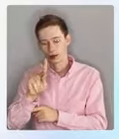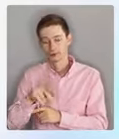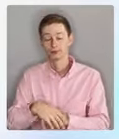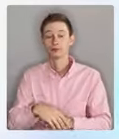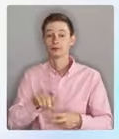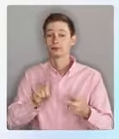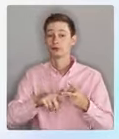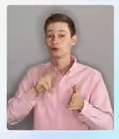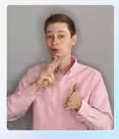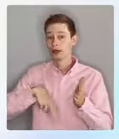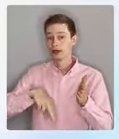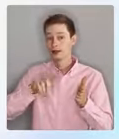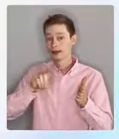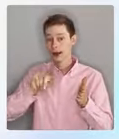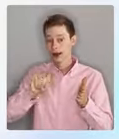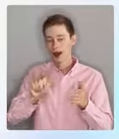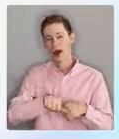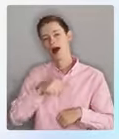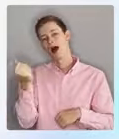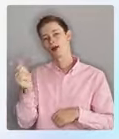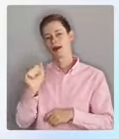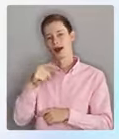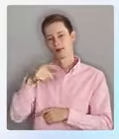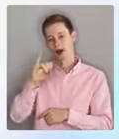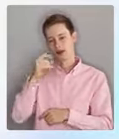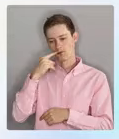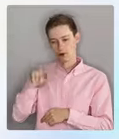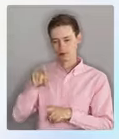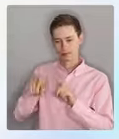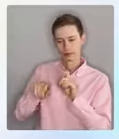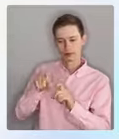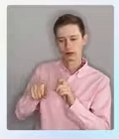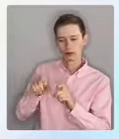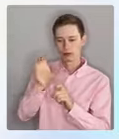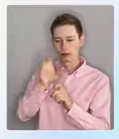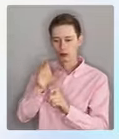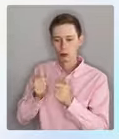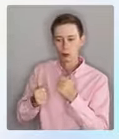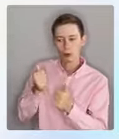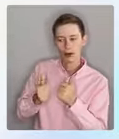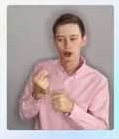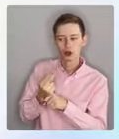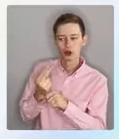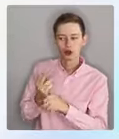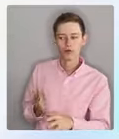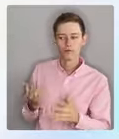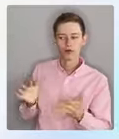To read data, there is another API for querying which of your apps users a given user has blocked.